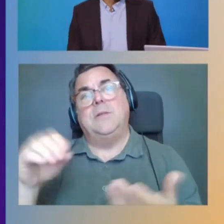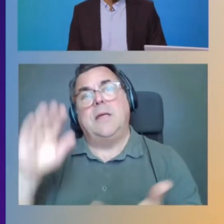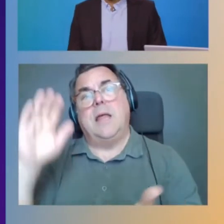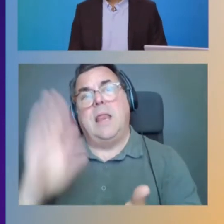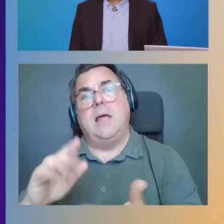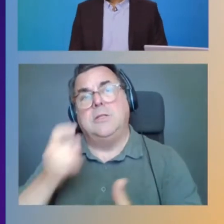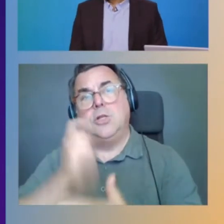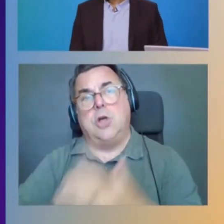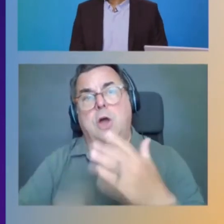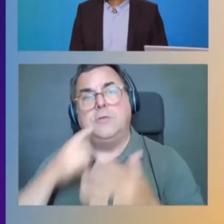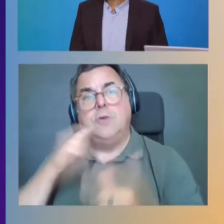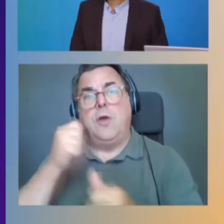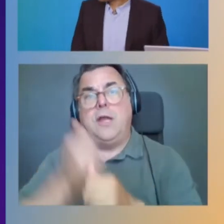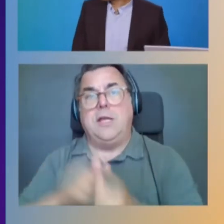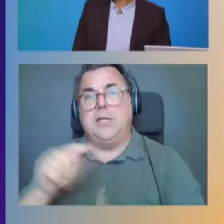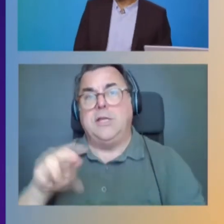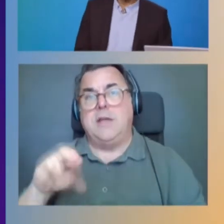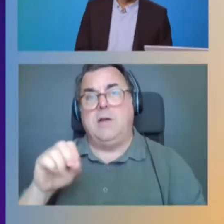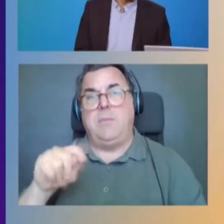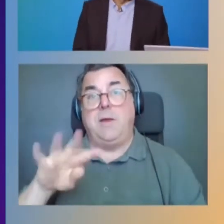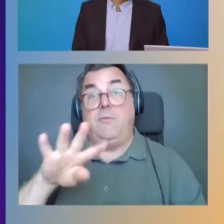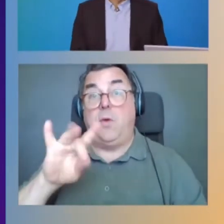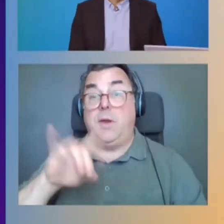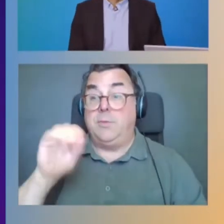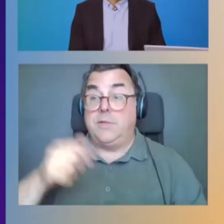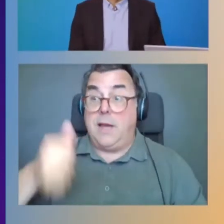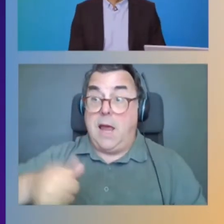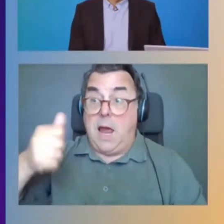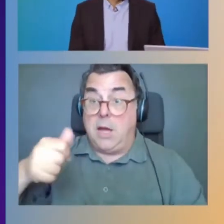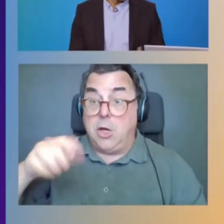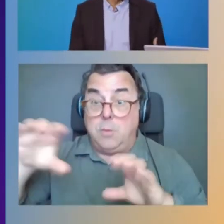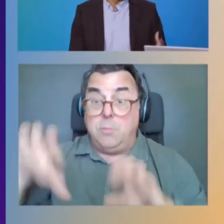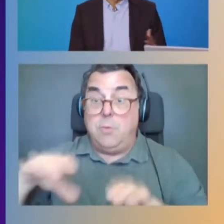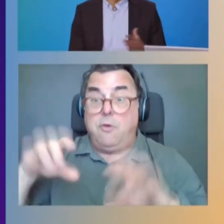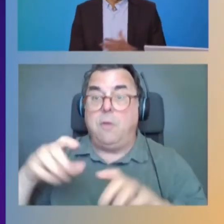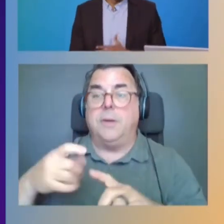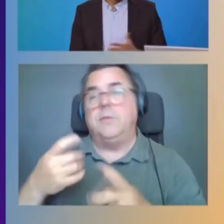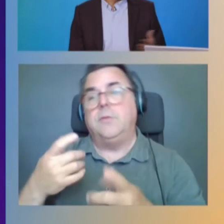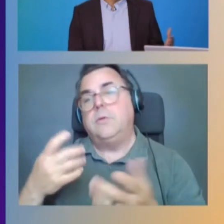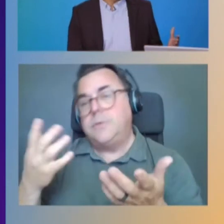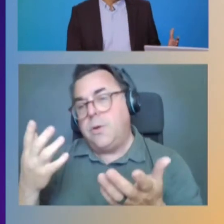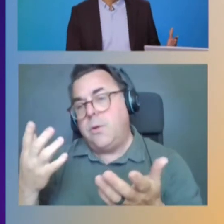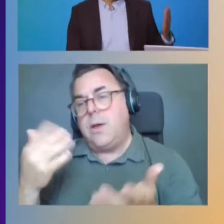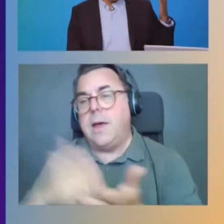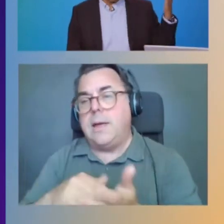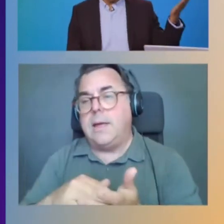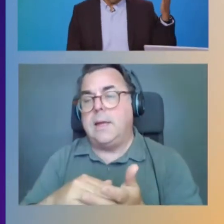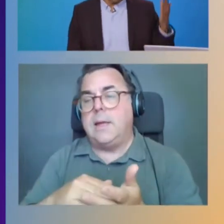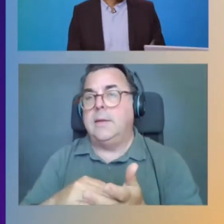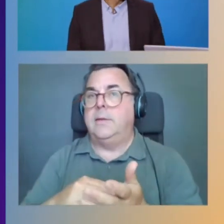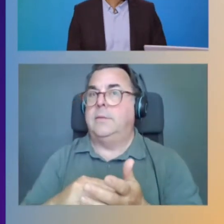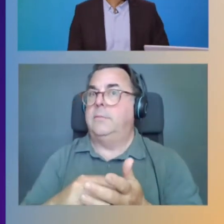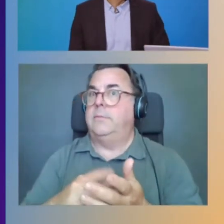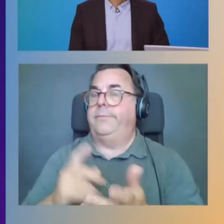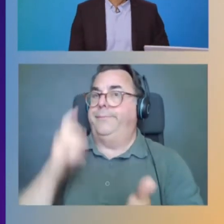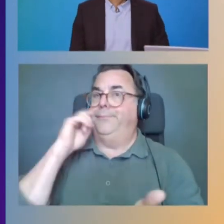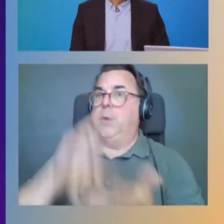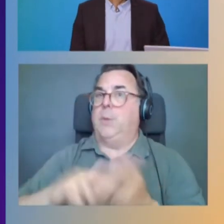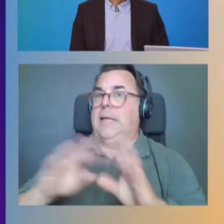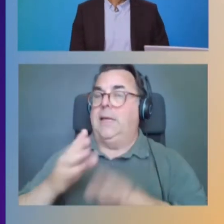and up to 48% higher compute performance compared to I3en. So again, significant improvement and more choices to our customers. [Martin] Absolutely, yeah.